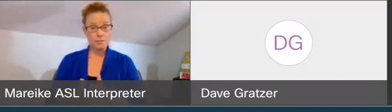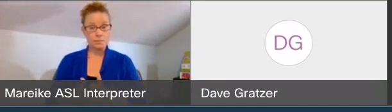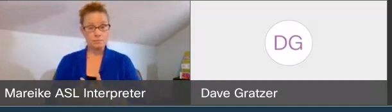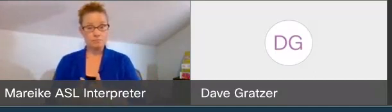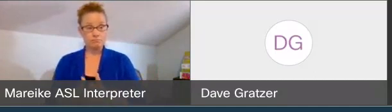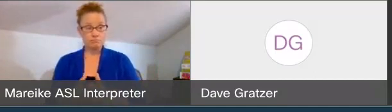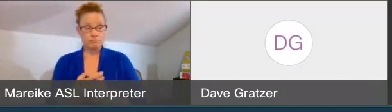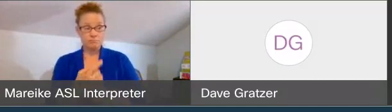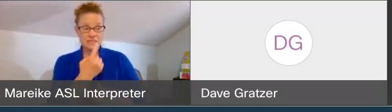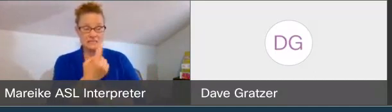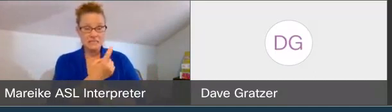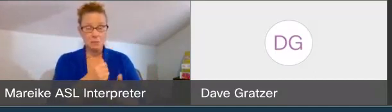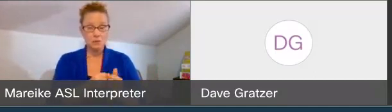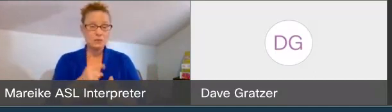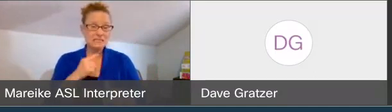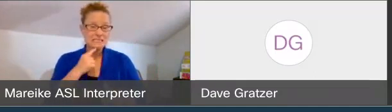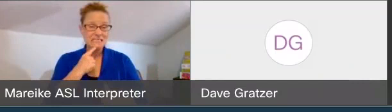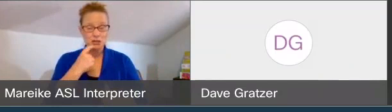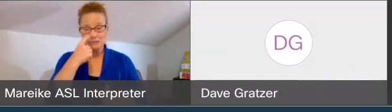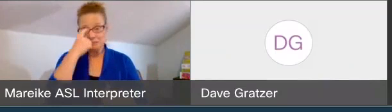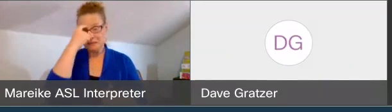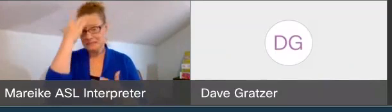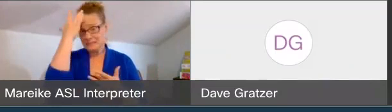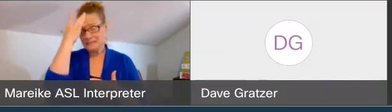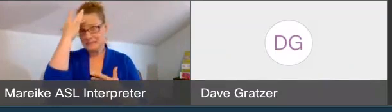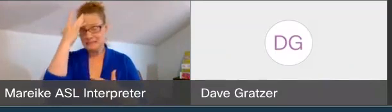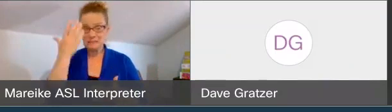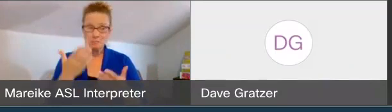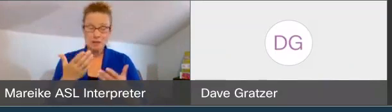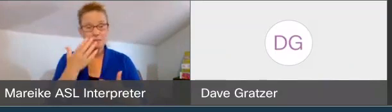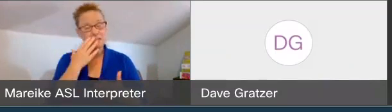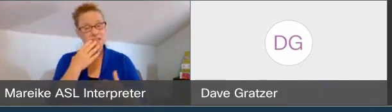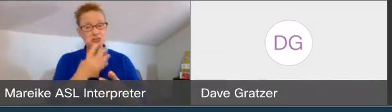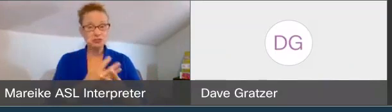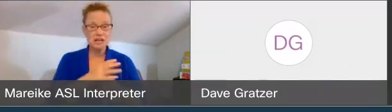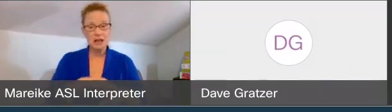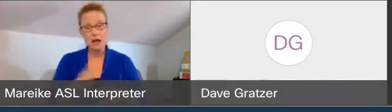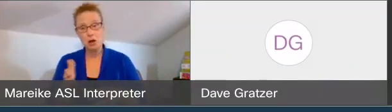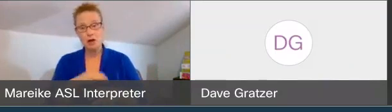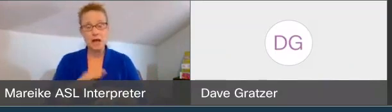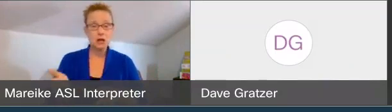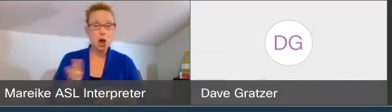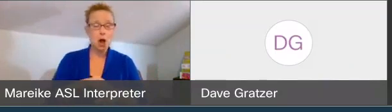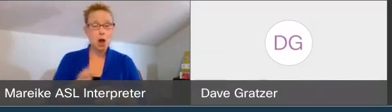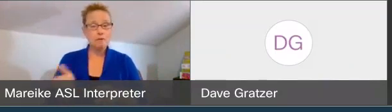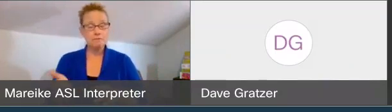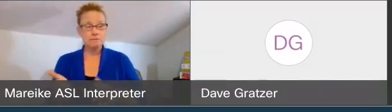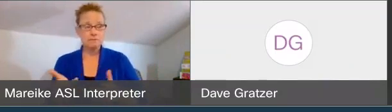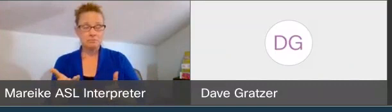serious mental illnesses and has been in and out of jail, know how to help their loved one, maybe